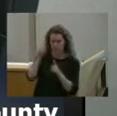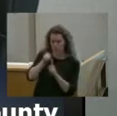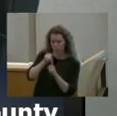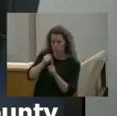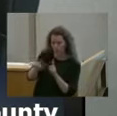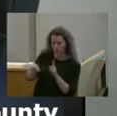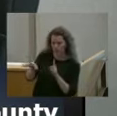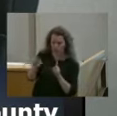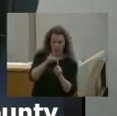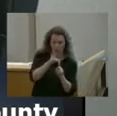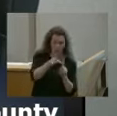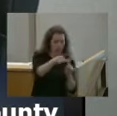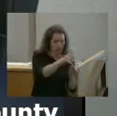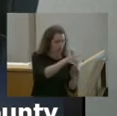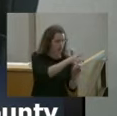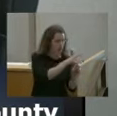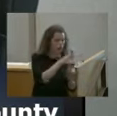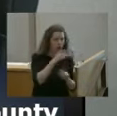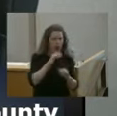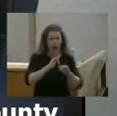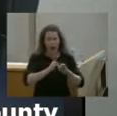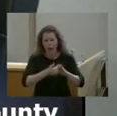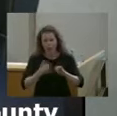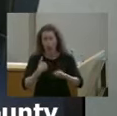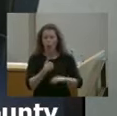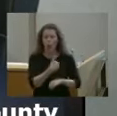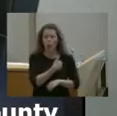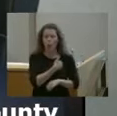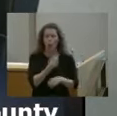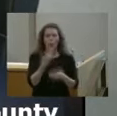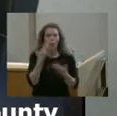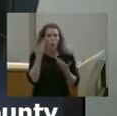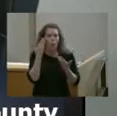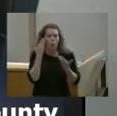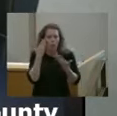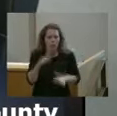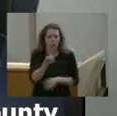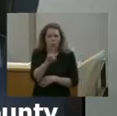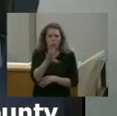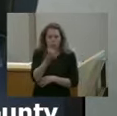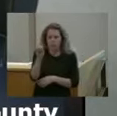maybe 2-3 years from now. So, it's, it's kind of like it's, it's guesswork to some